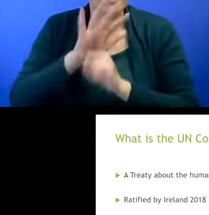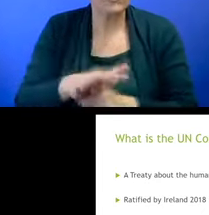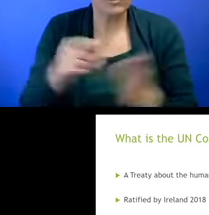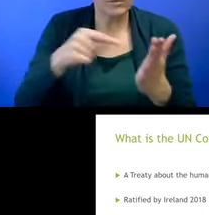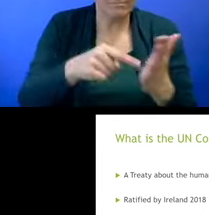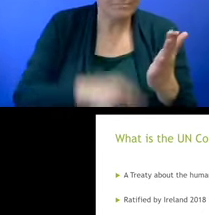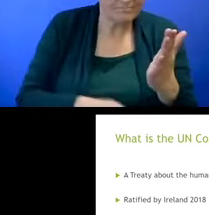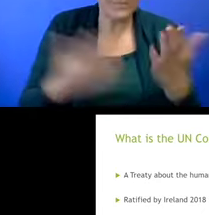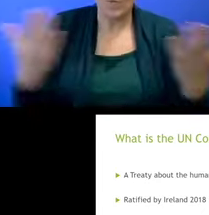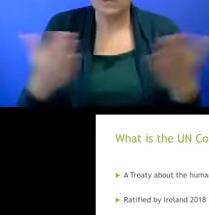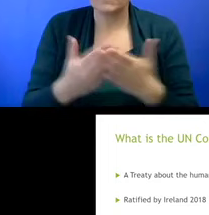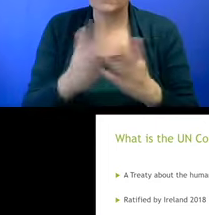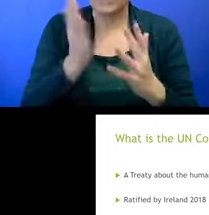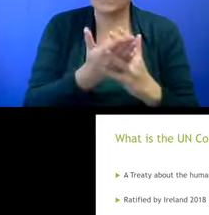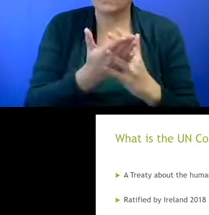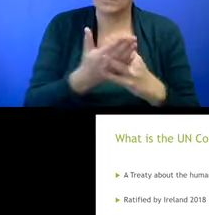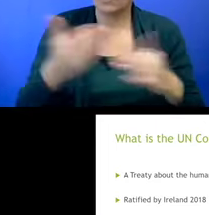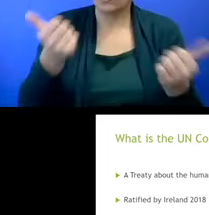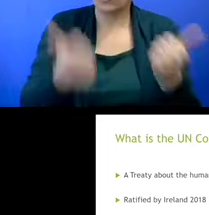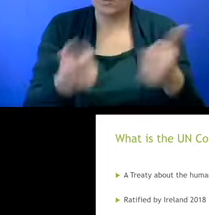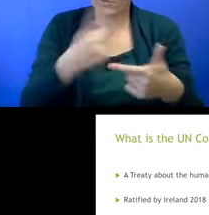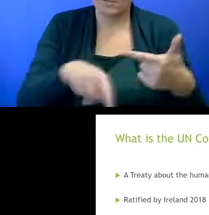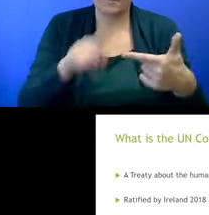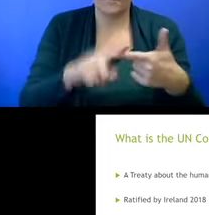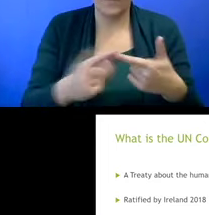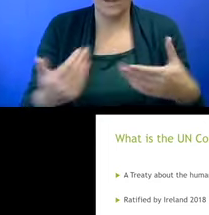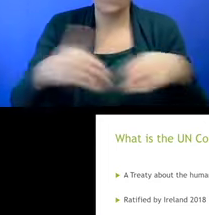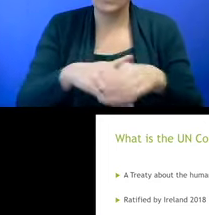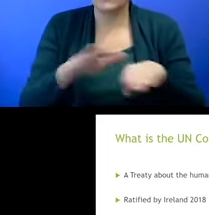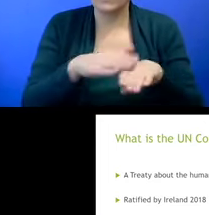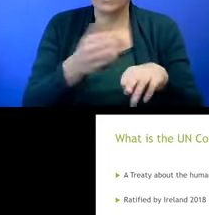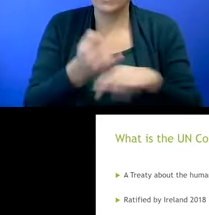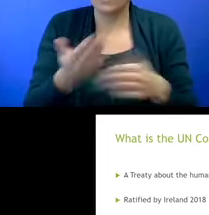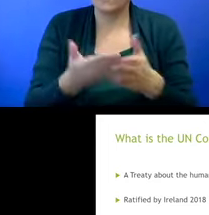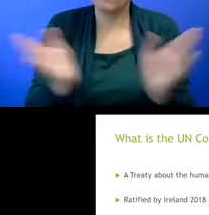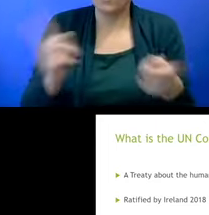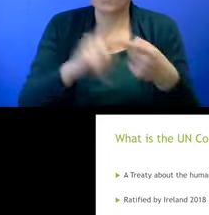including access to justice, participation in public and political life,